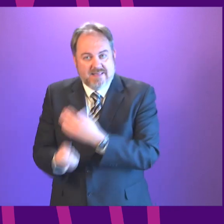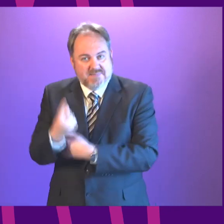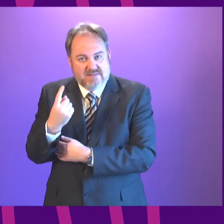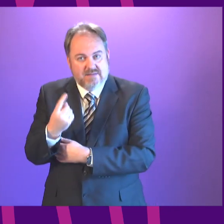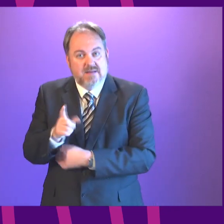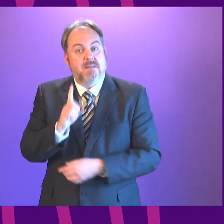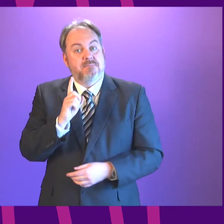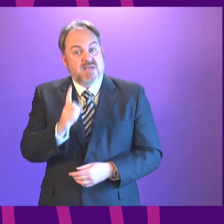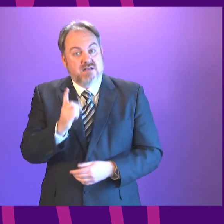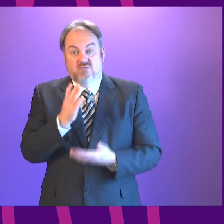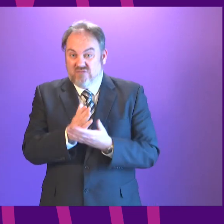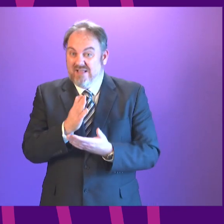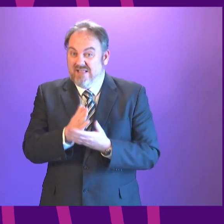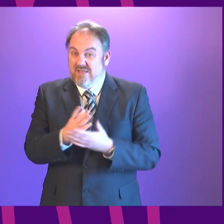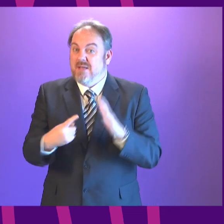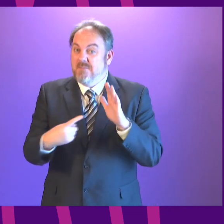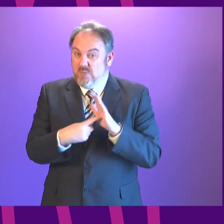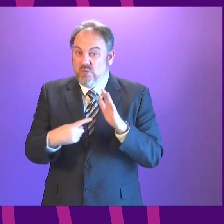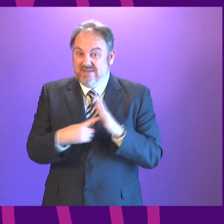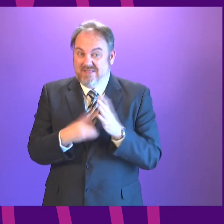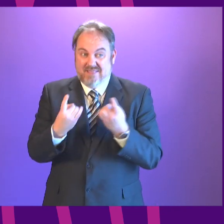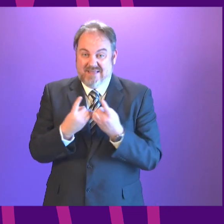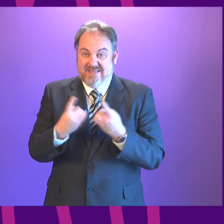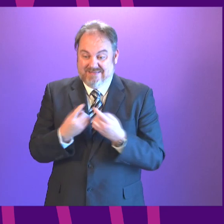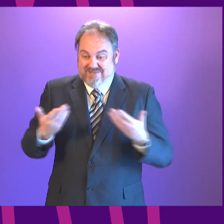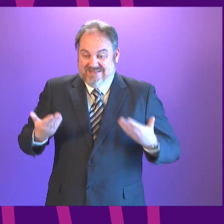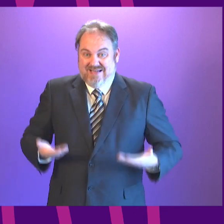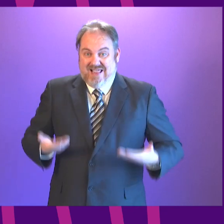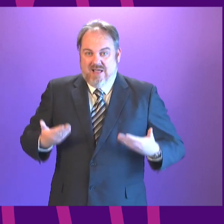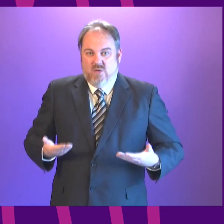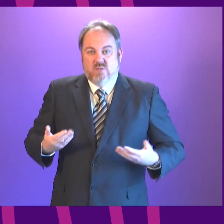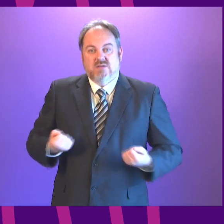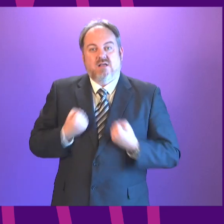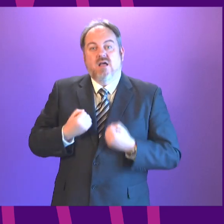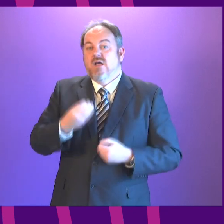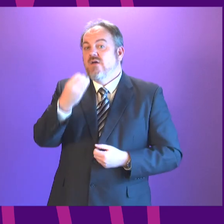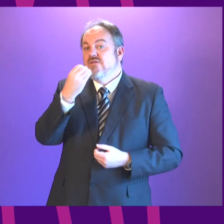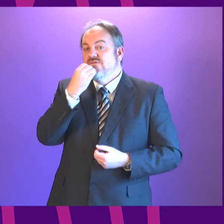However, what is of real and immediate concern is the impact on our food exporters, especially